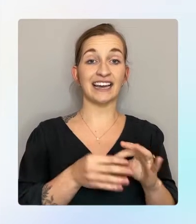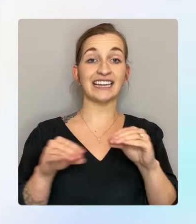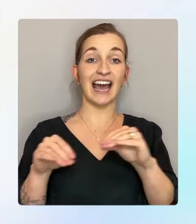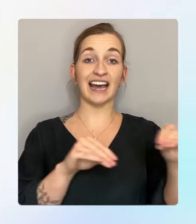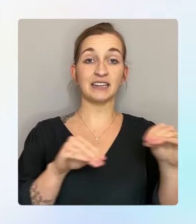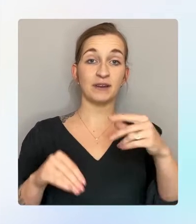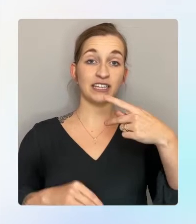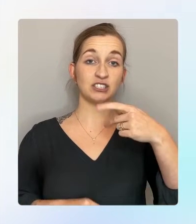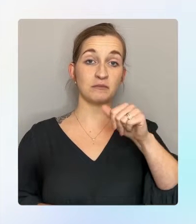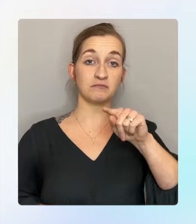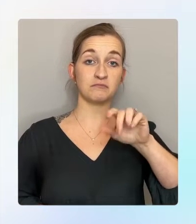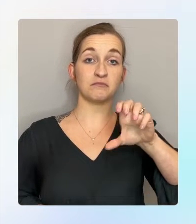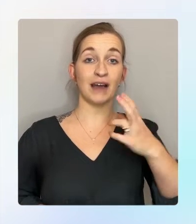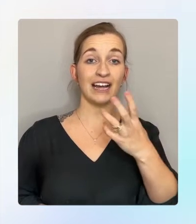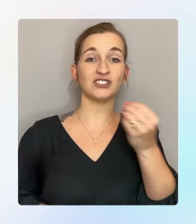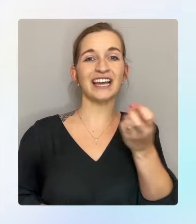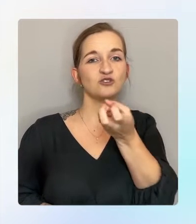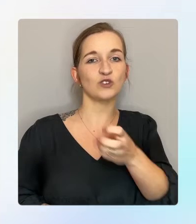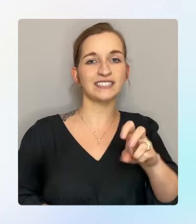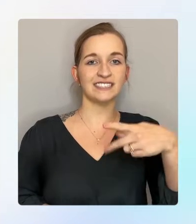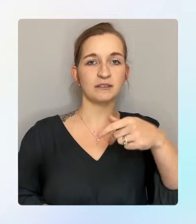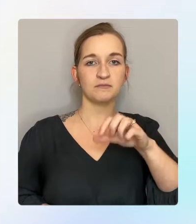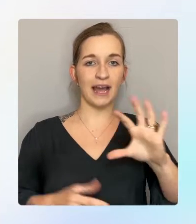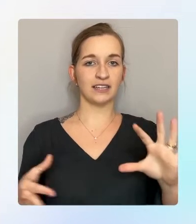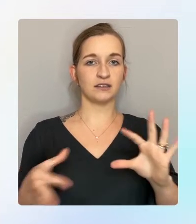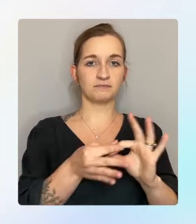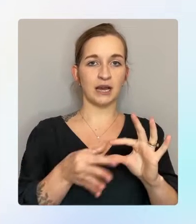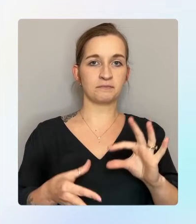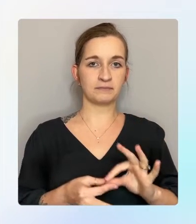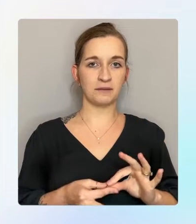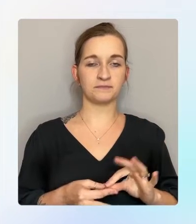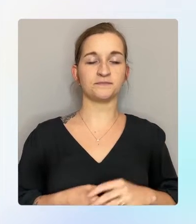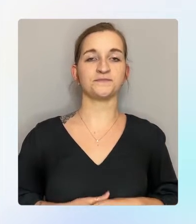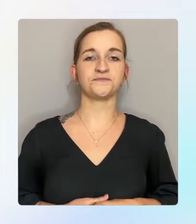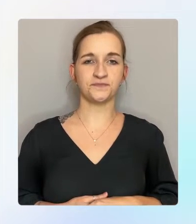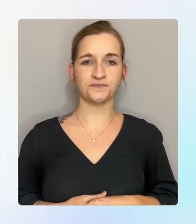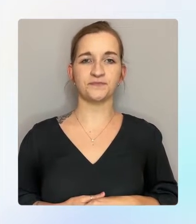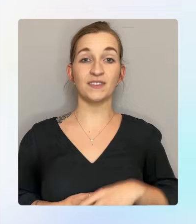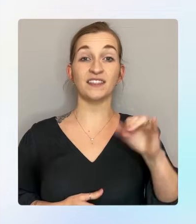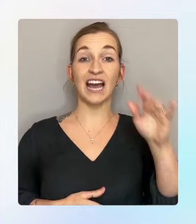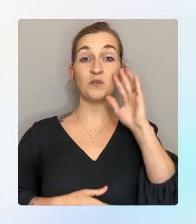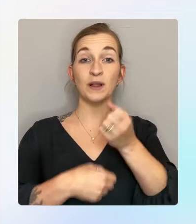and a transition patch to the object's scale. This will make the object appear in the scene